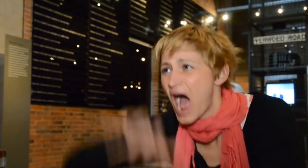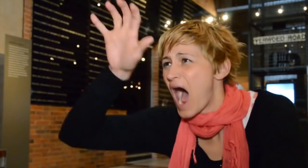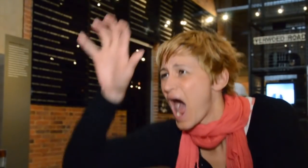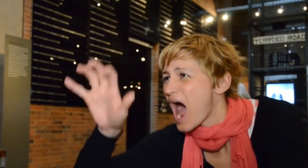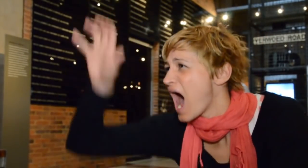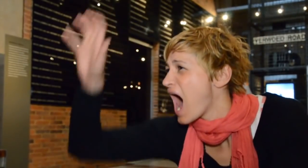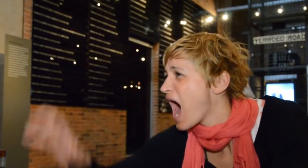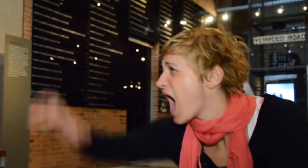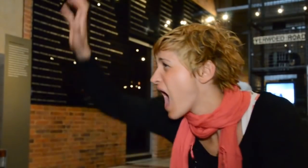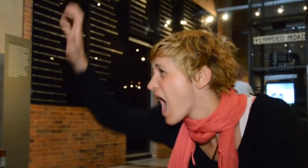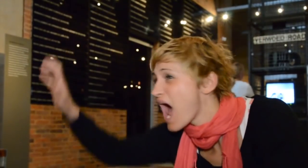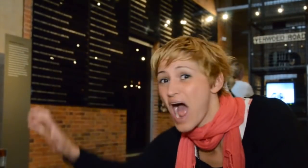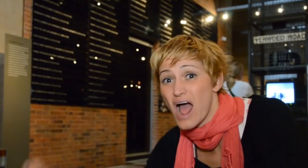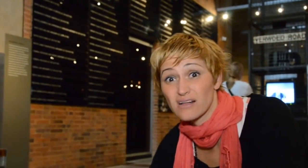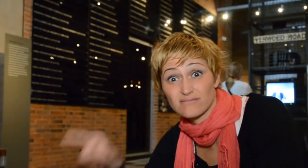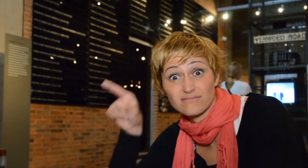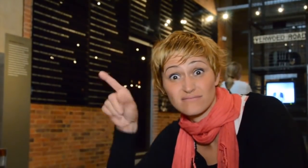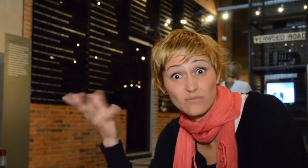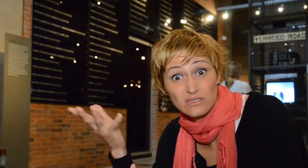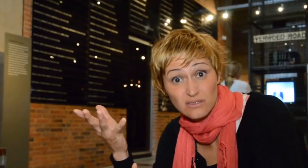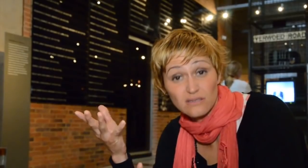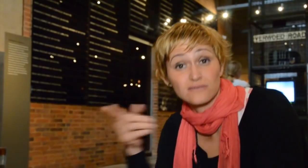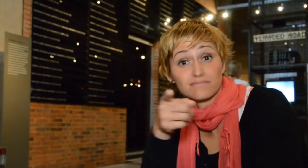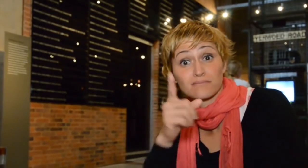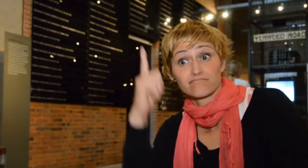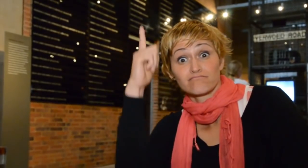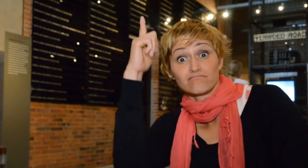See the many lists?